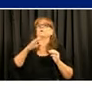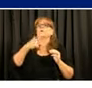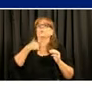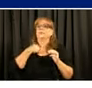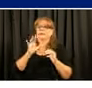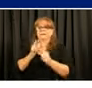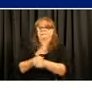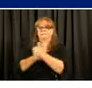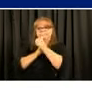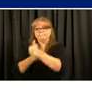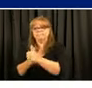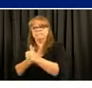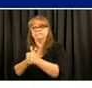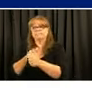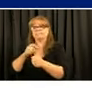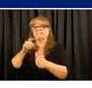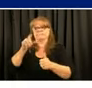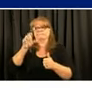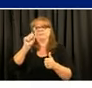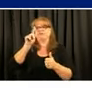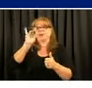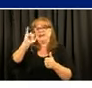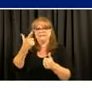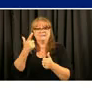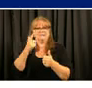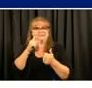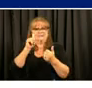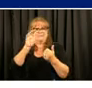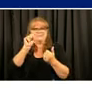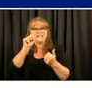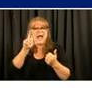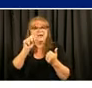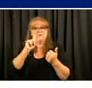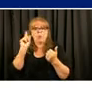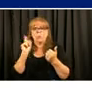into this in more detail as we talk about some of the modeling data but if we go to the next slide